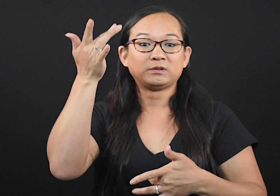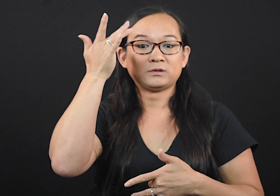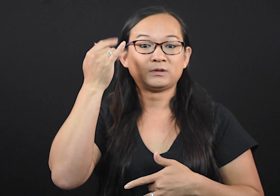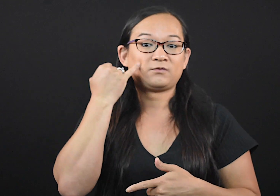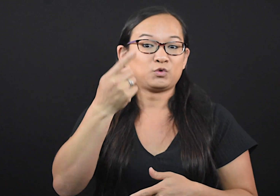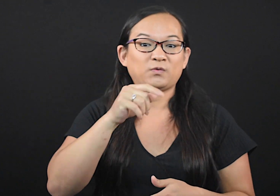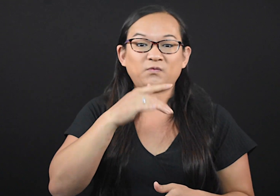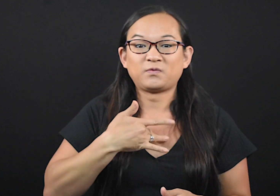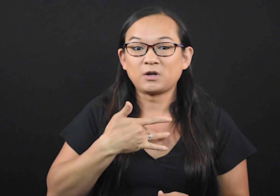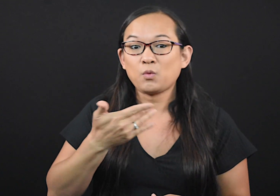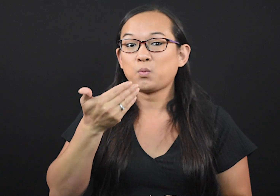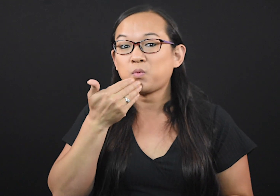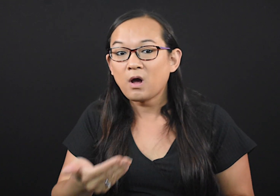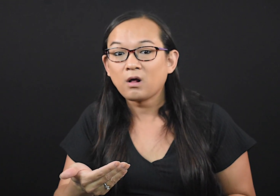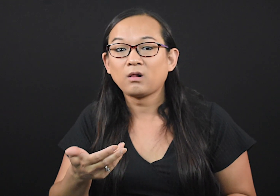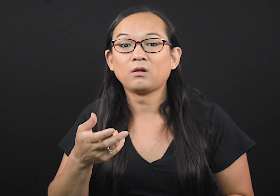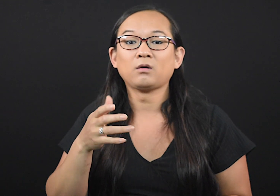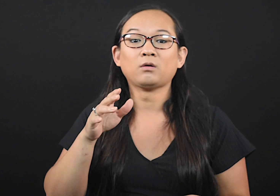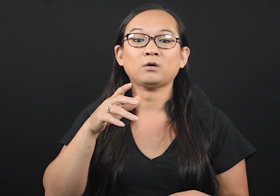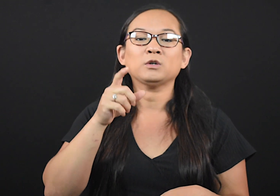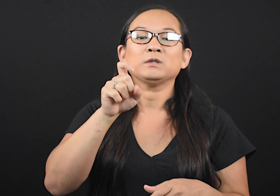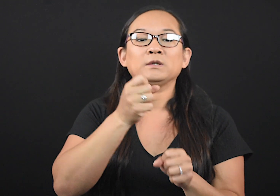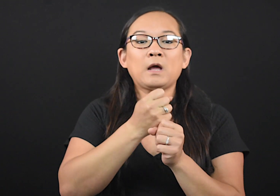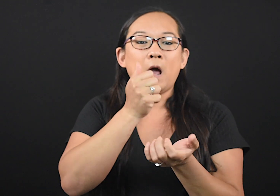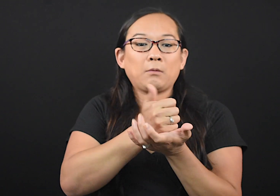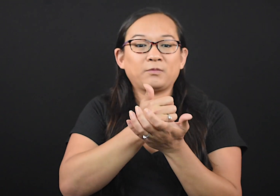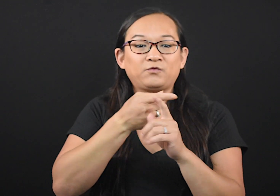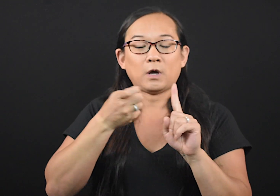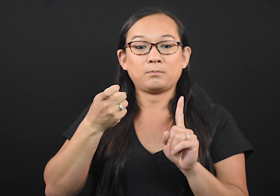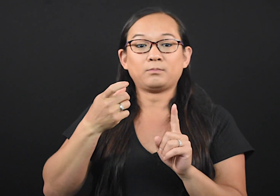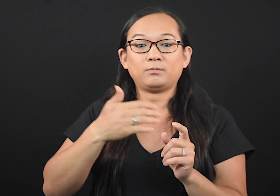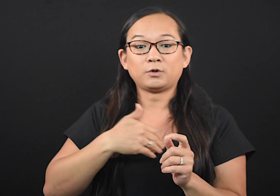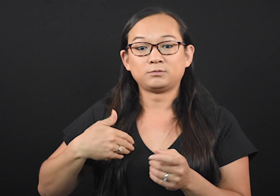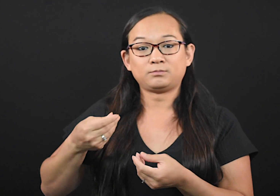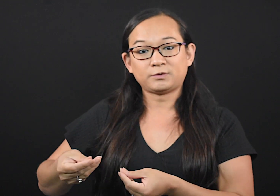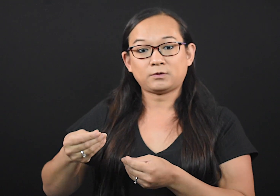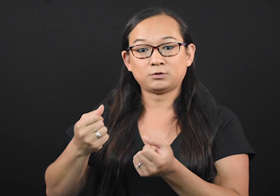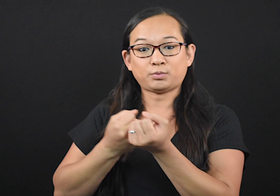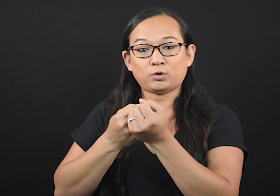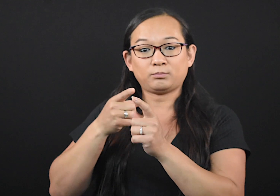illness because you do not feel well enough, get help from a lactation support provider.